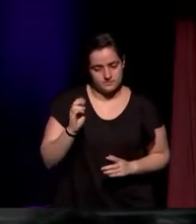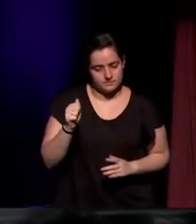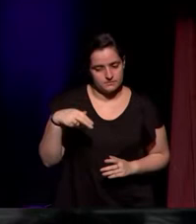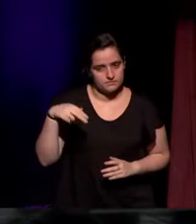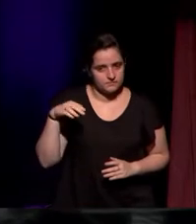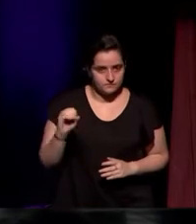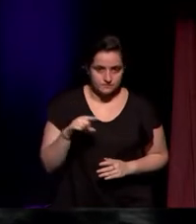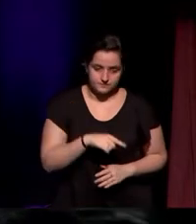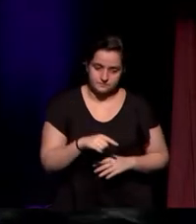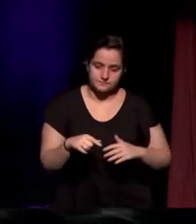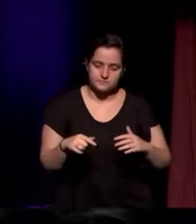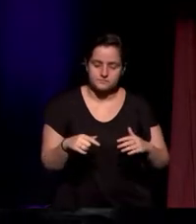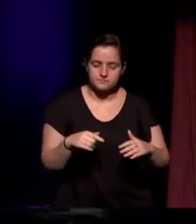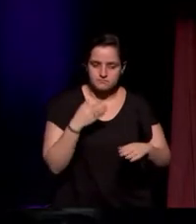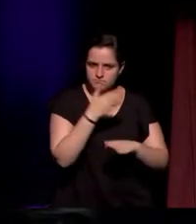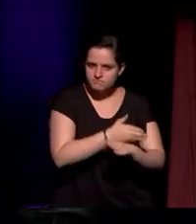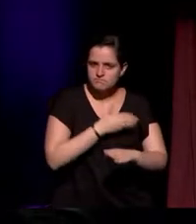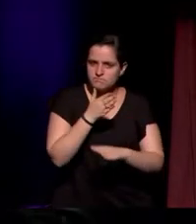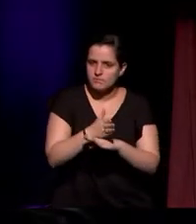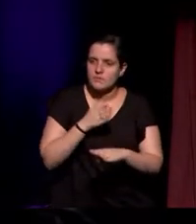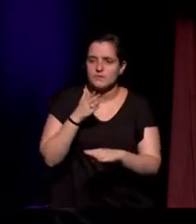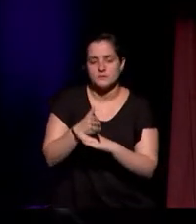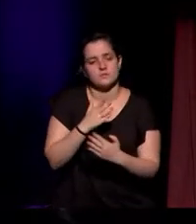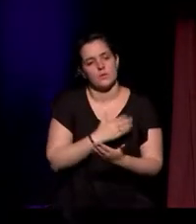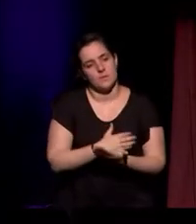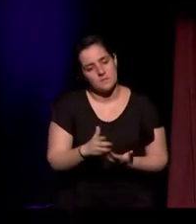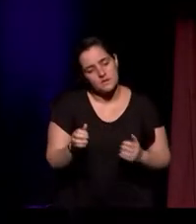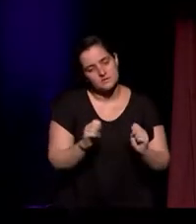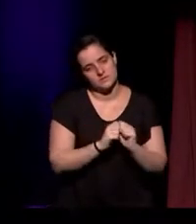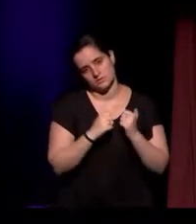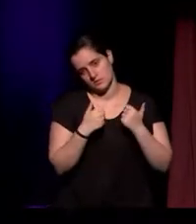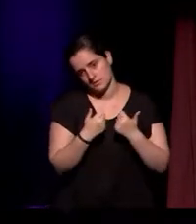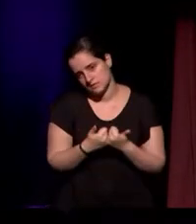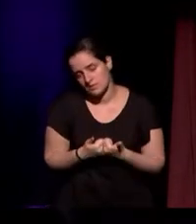and begin with charitable associations.